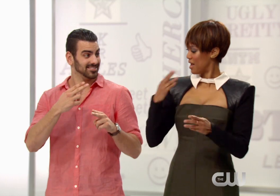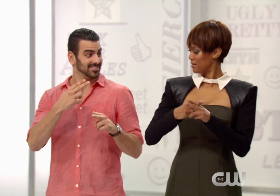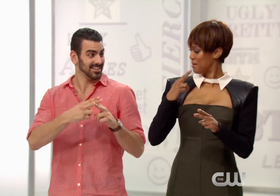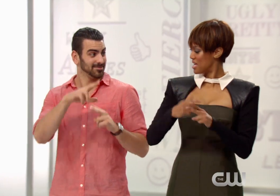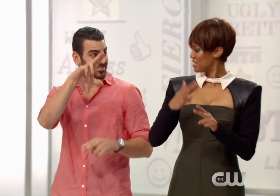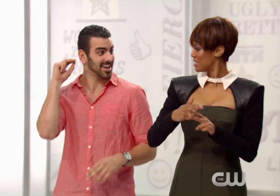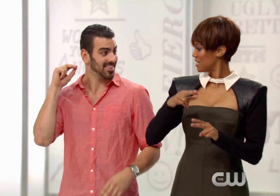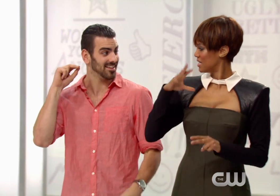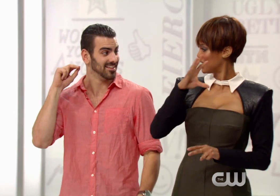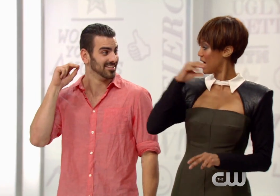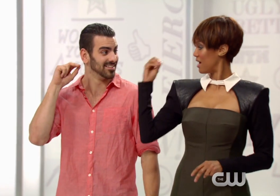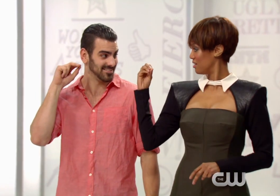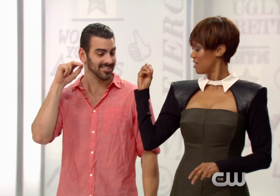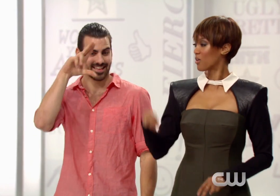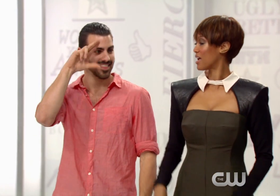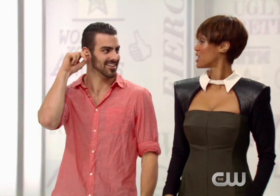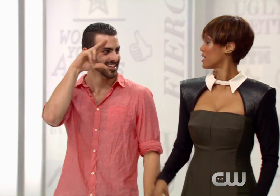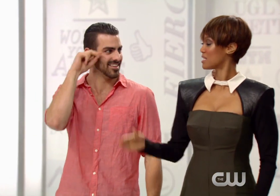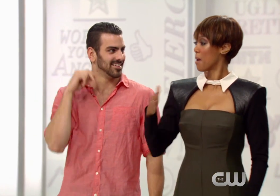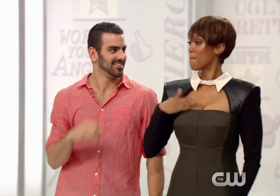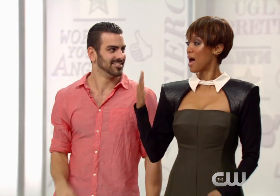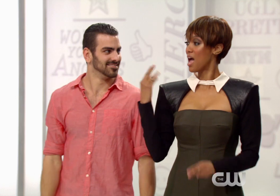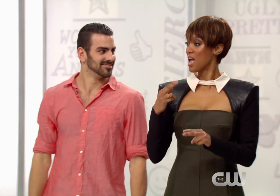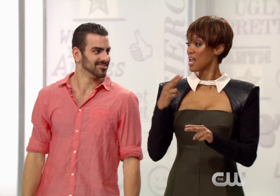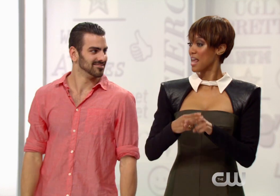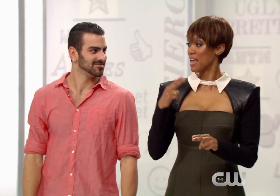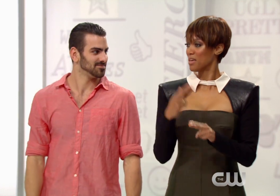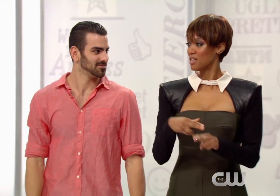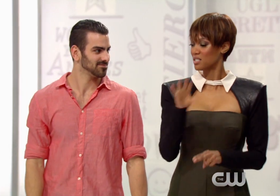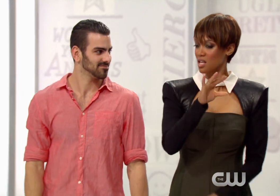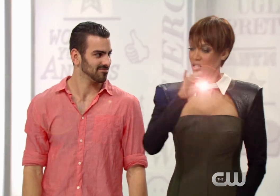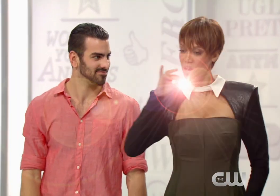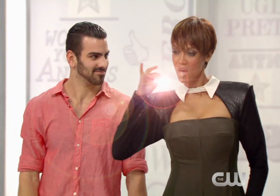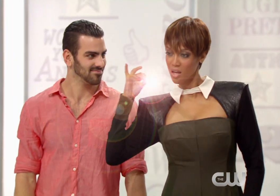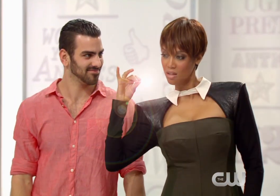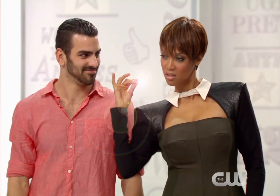My name is Nyle. - OK. So it’s…My name is Nyle.